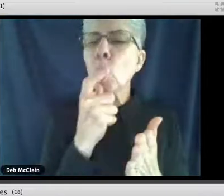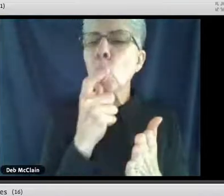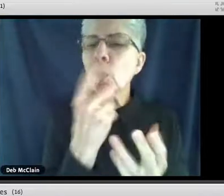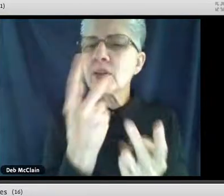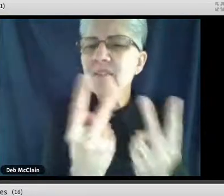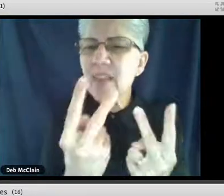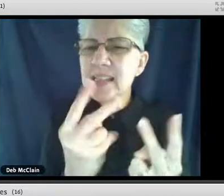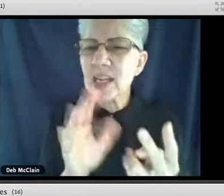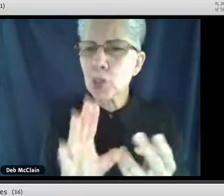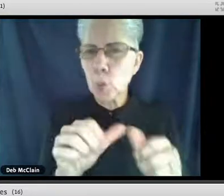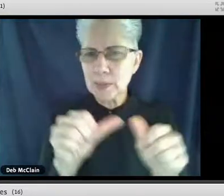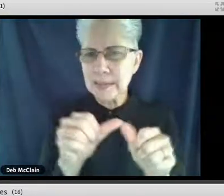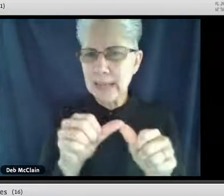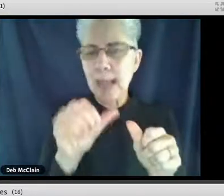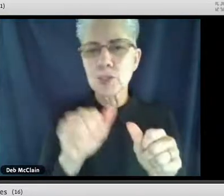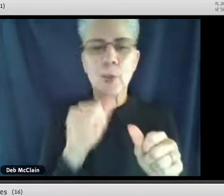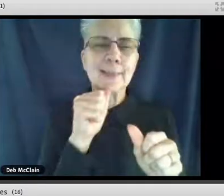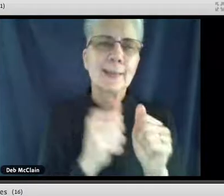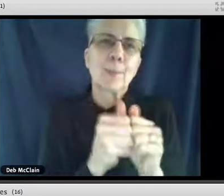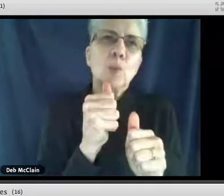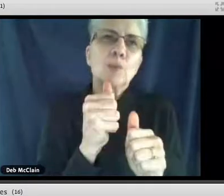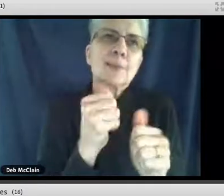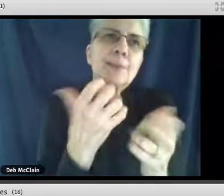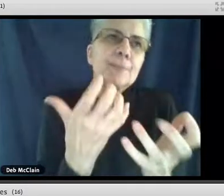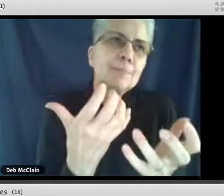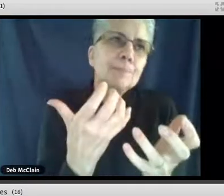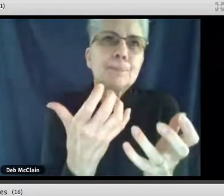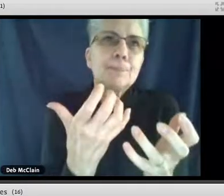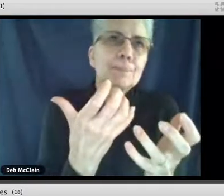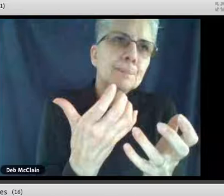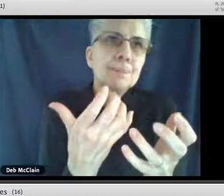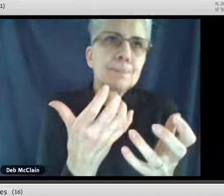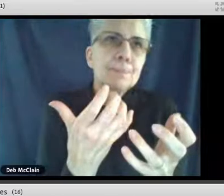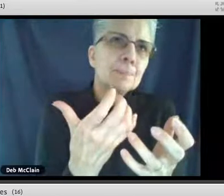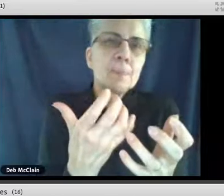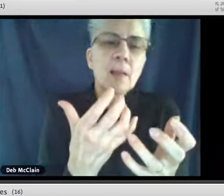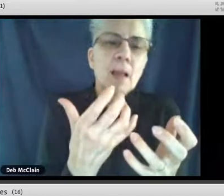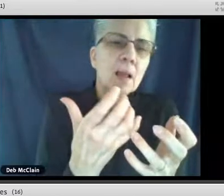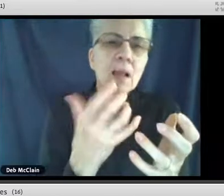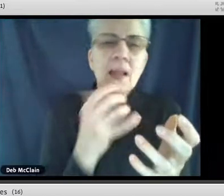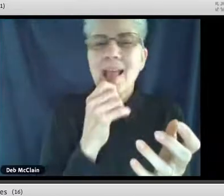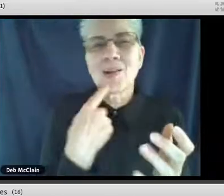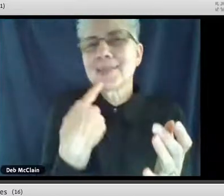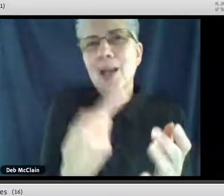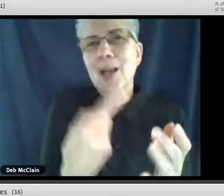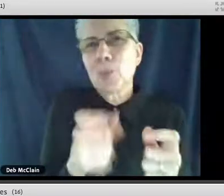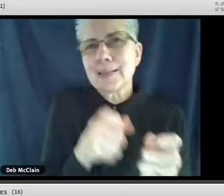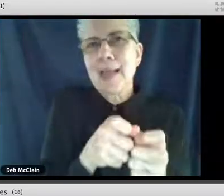Now, this is kind of, like, not the most... It's kind of a squishy number. It's not going to tell you, "Bob visited your site."